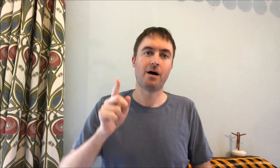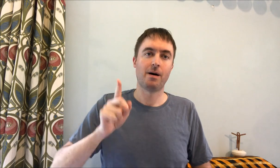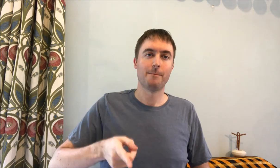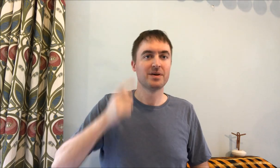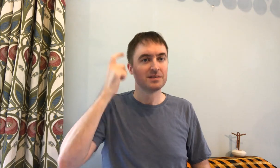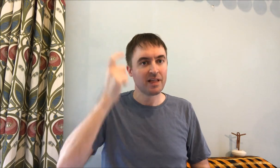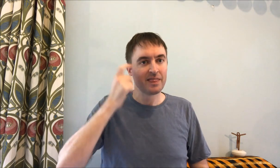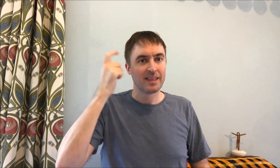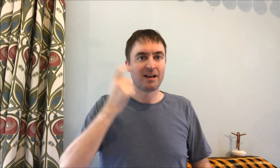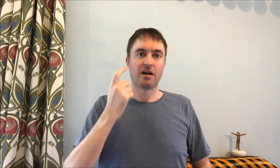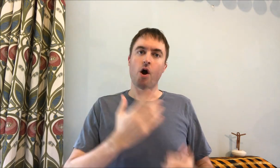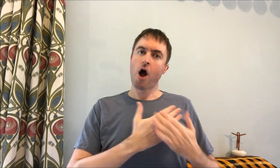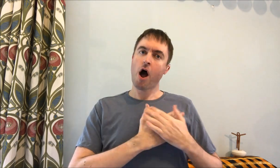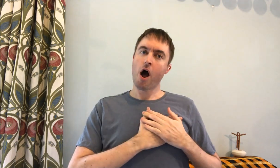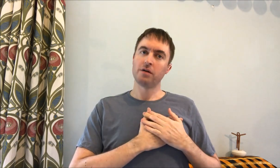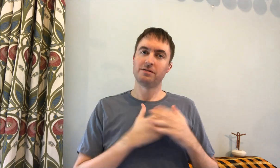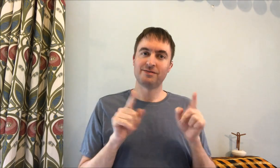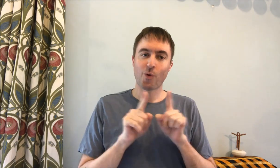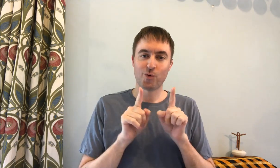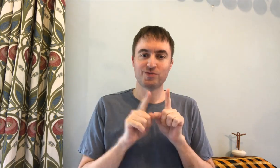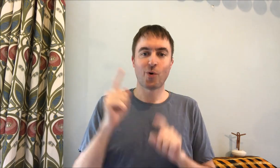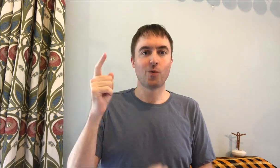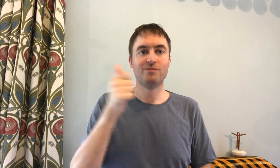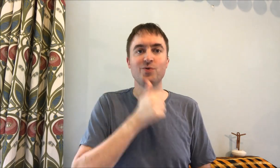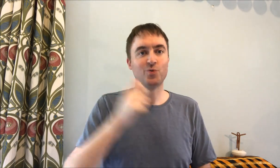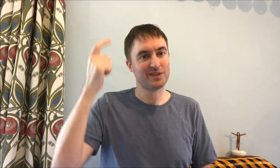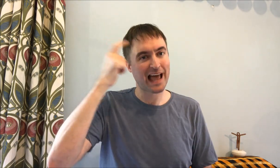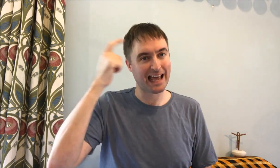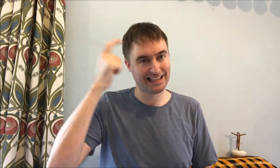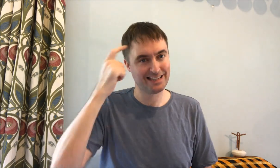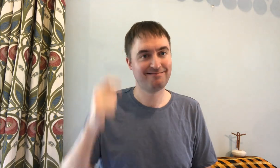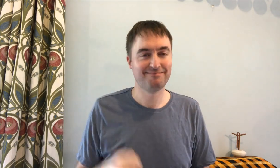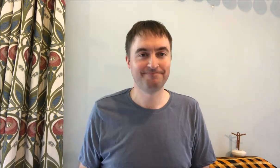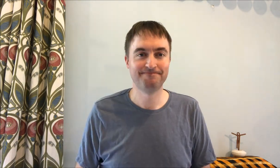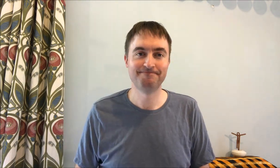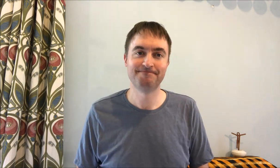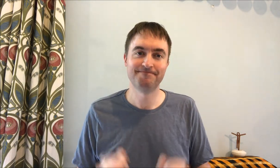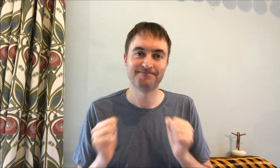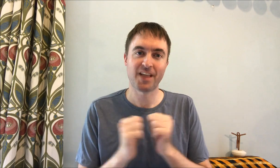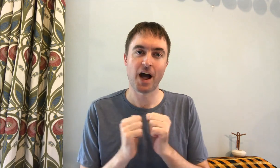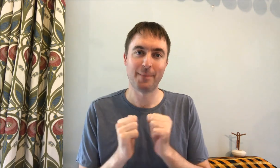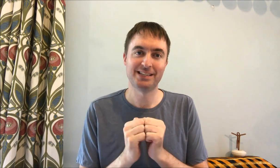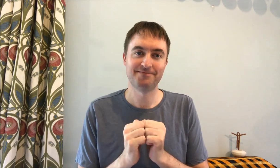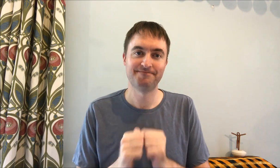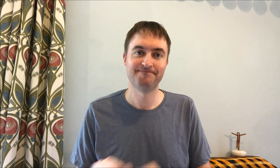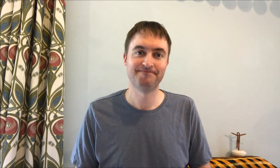We must love them with our hearts, but also use our heads! Amen.